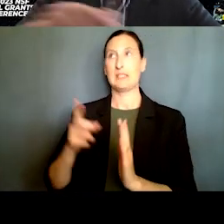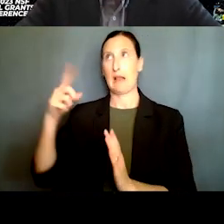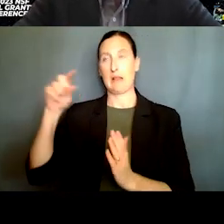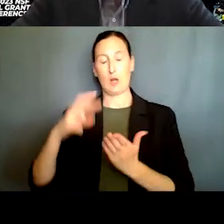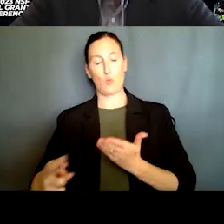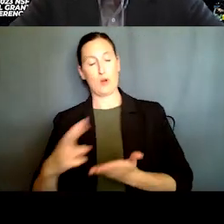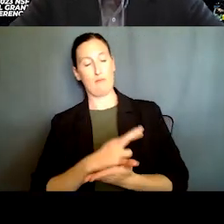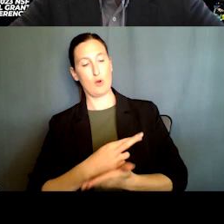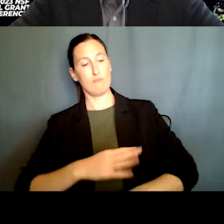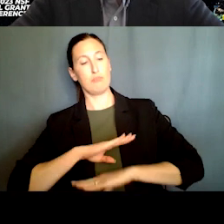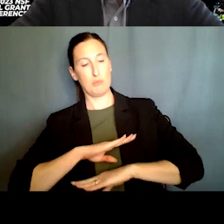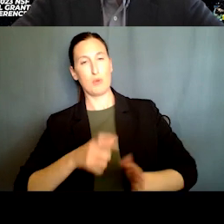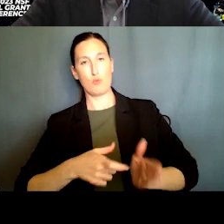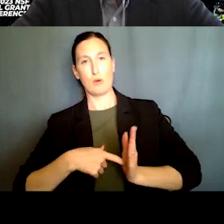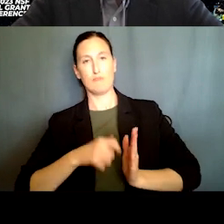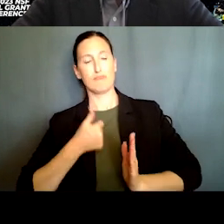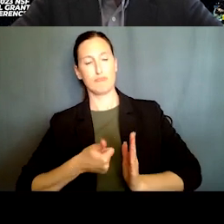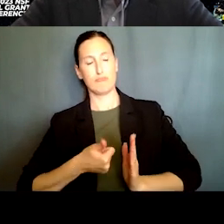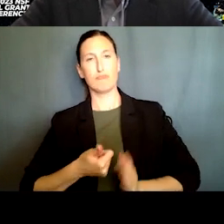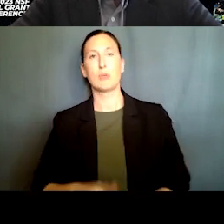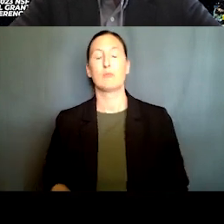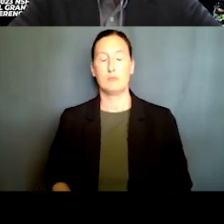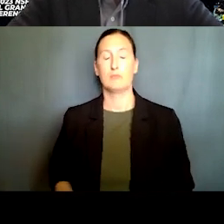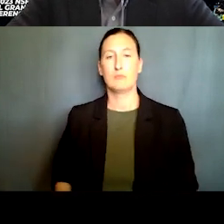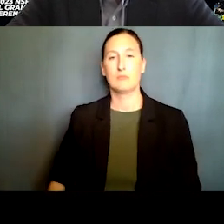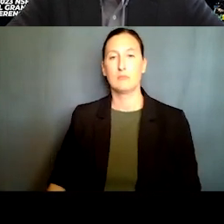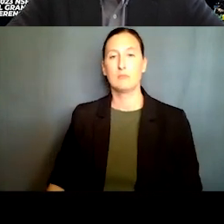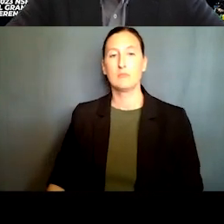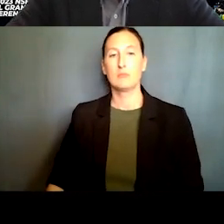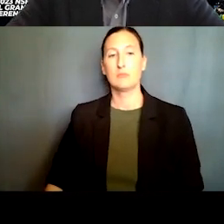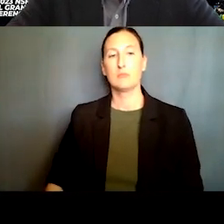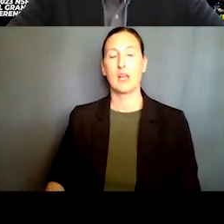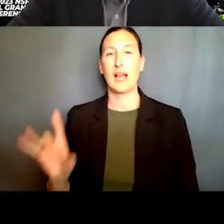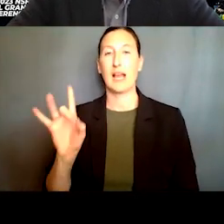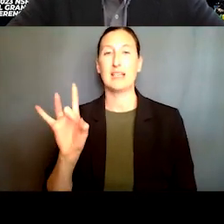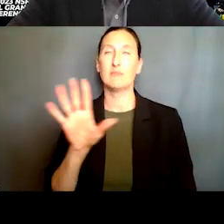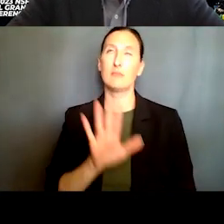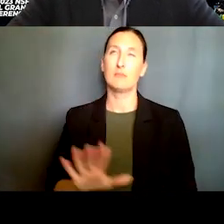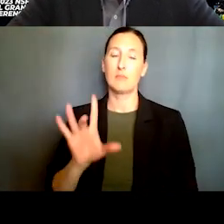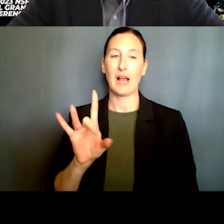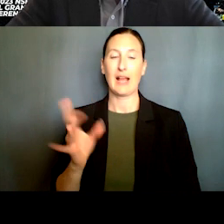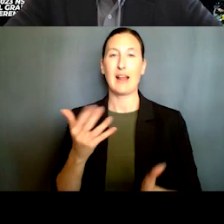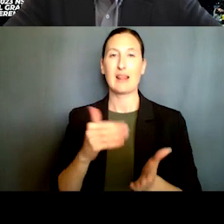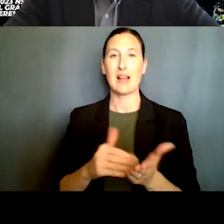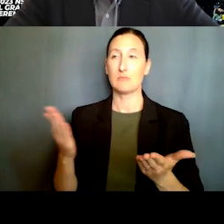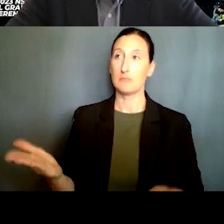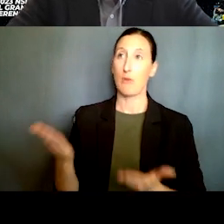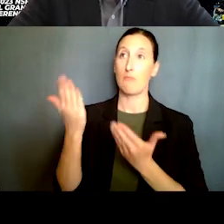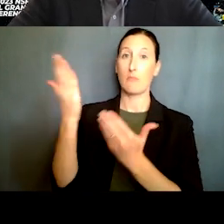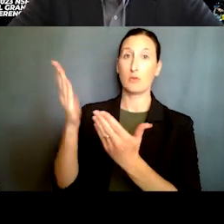a recommendation was made to award or decline. About 8,000 proposals were submitted to